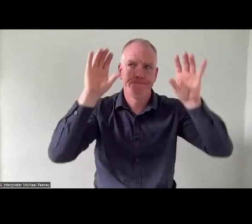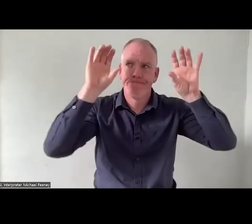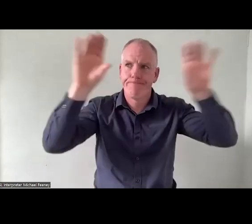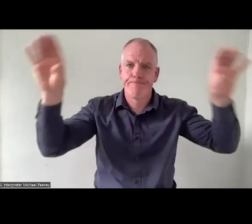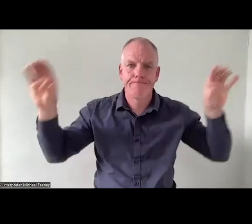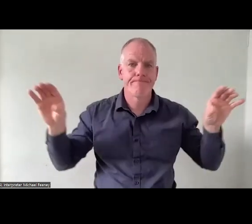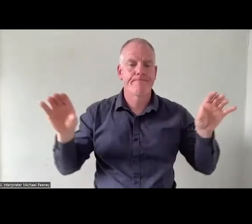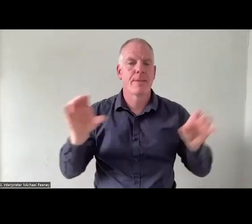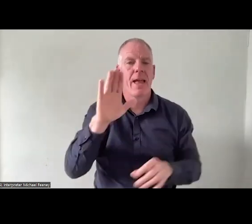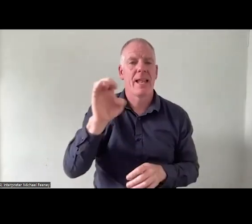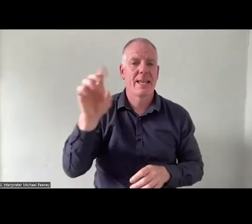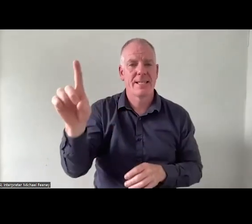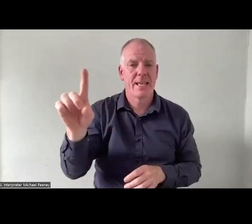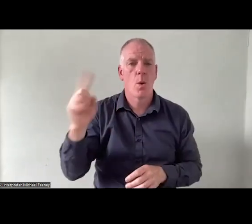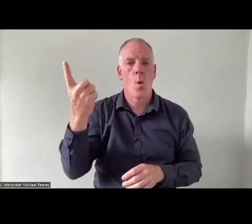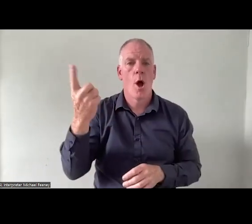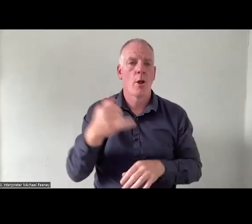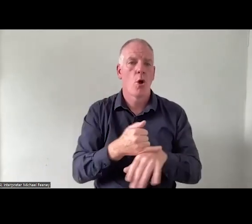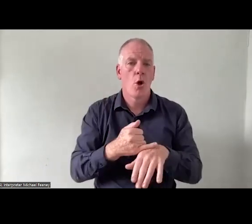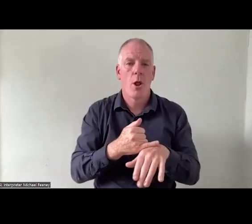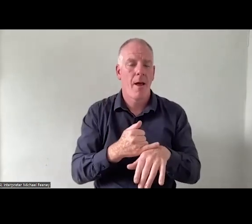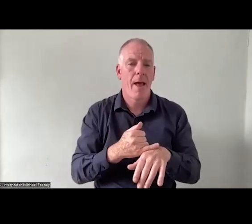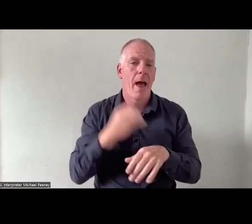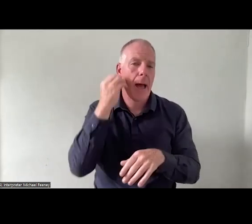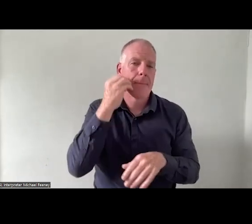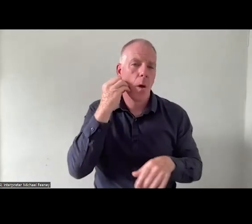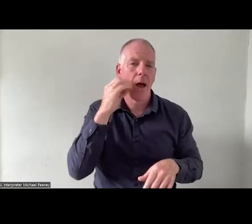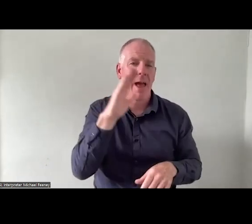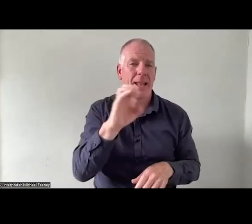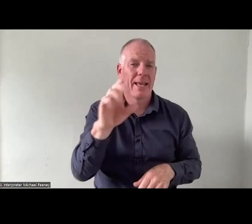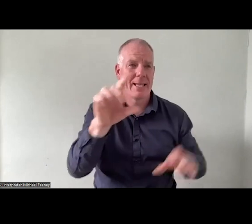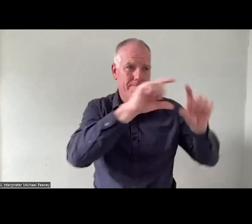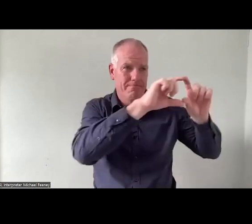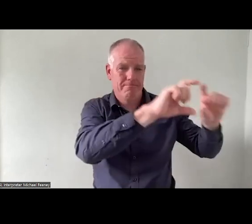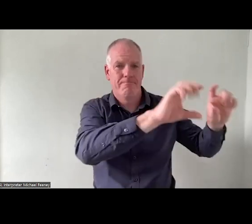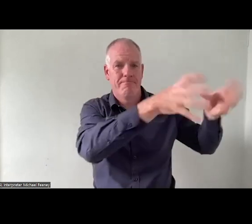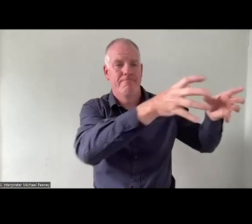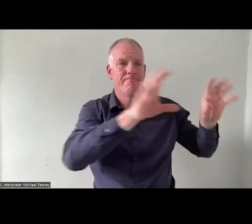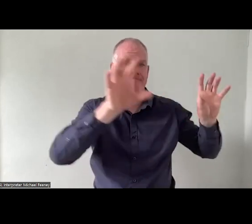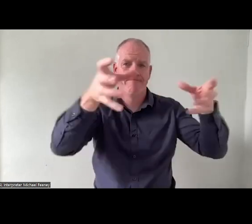single colour, amber, LED displays in groups around the UK.